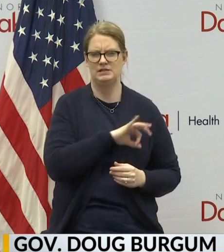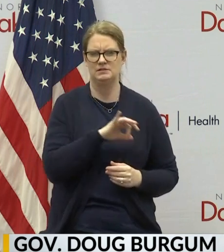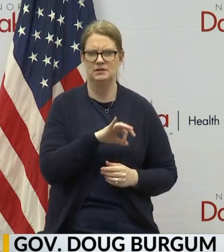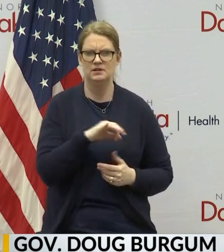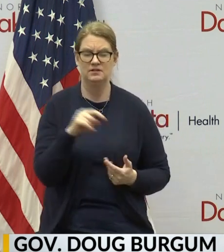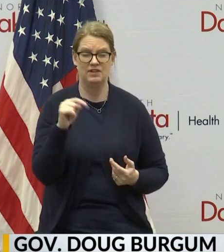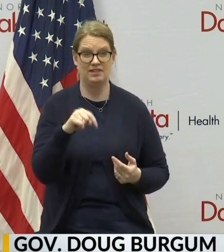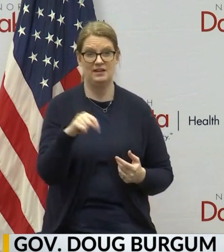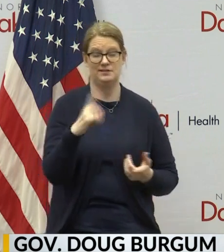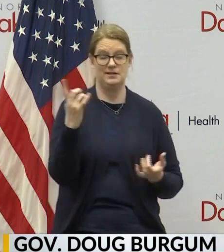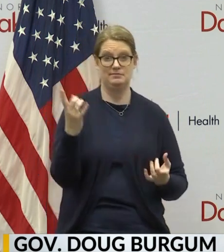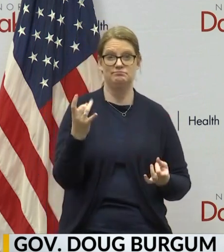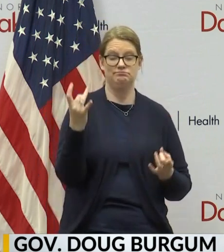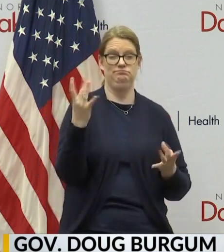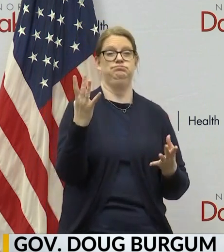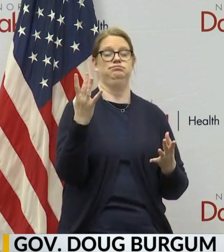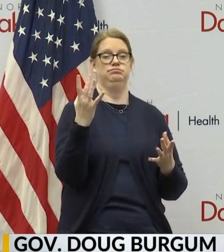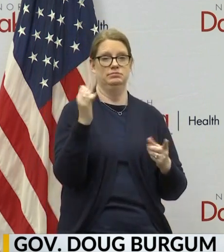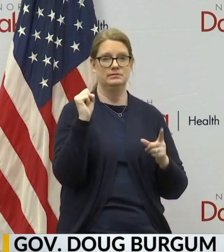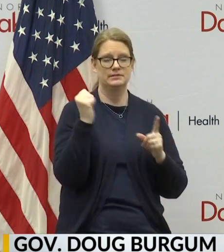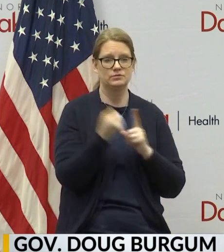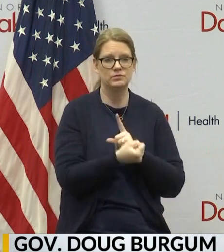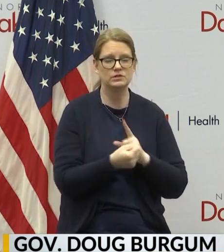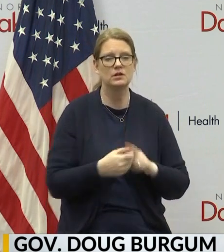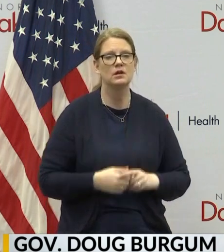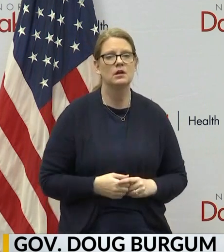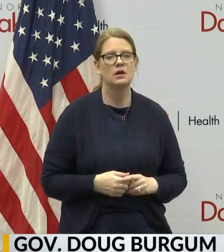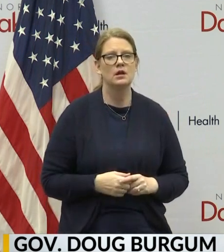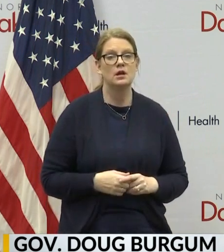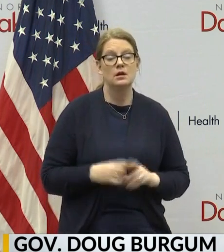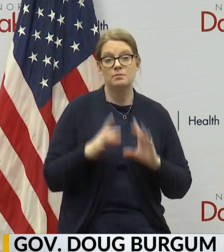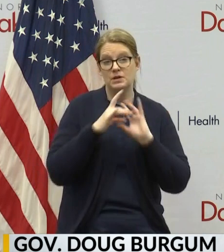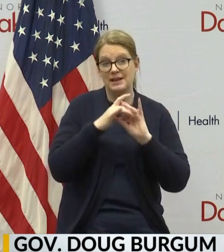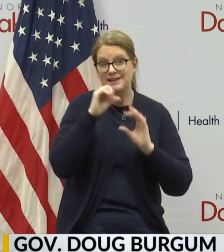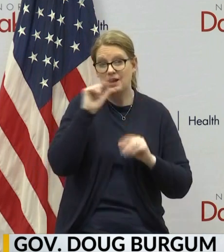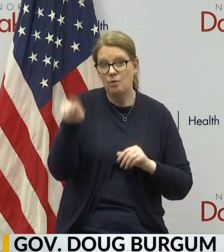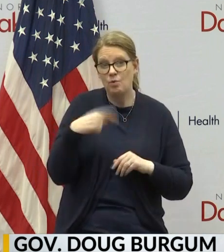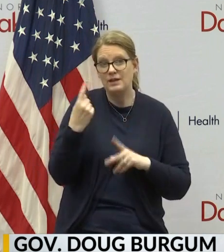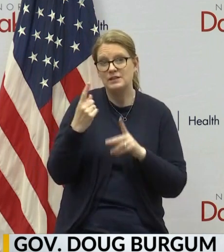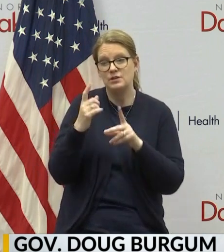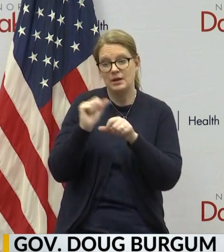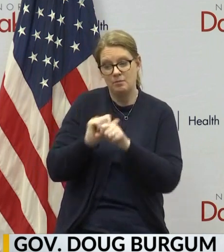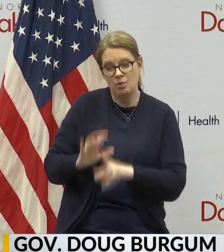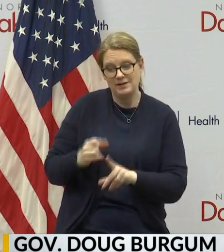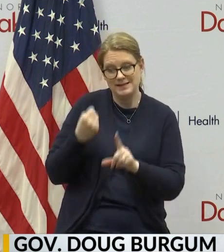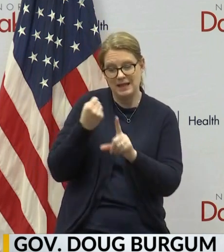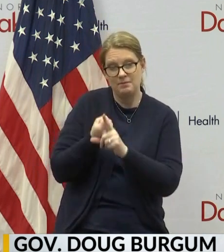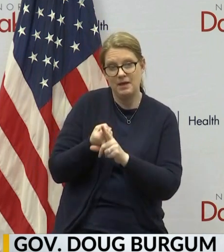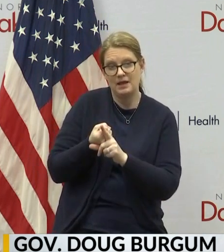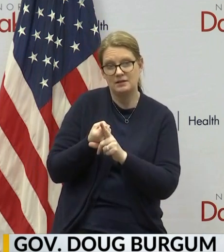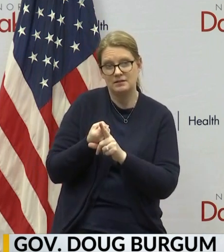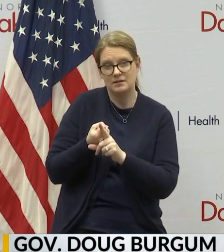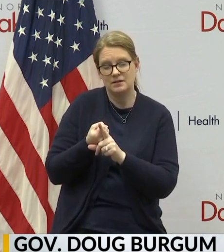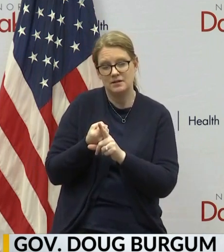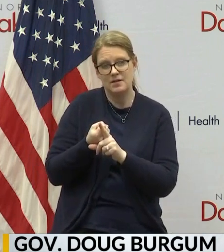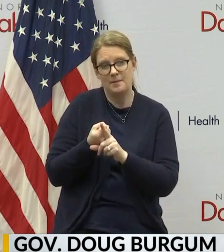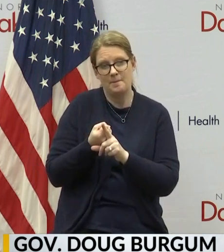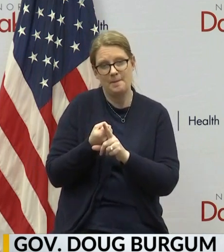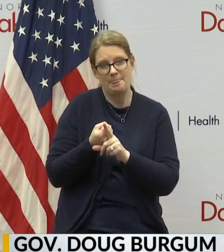SO PEOPLE WOULD HAVE AN EASIER TIME FILING CLAIMS FOR UNEMPLOYMENT BENEFITS DURING THESE EXTRAORDINARY CIRCUMSTANCES, AND THAT